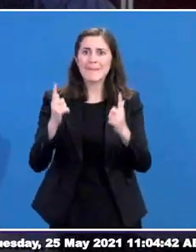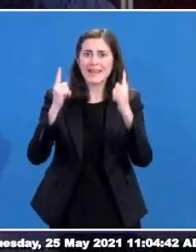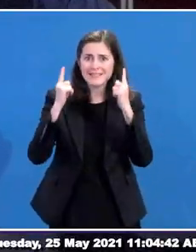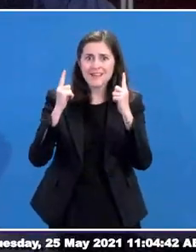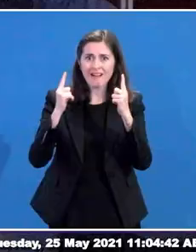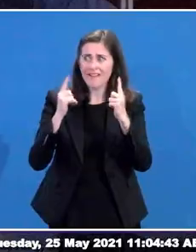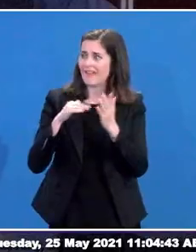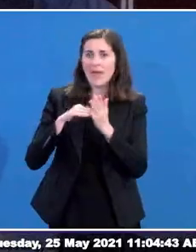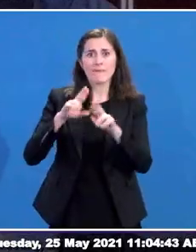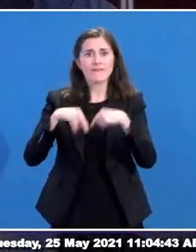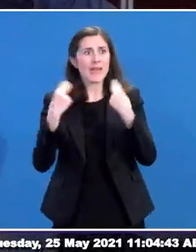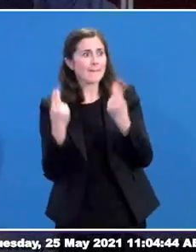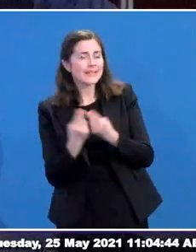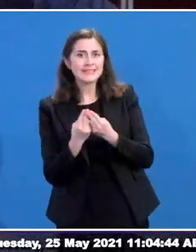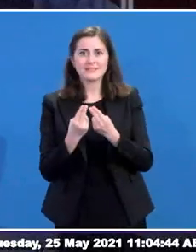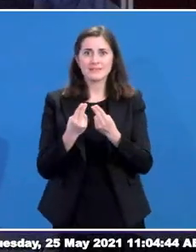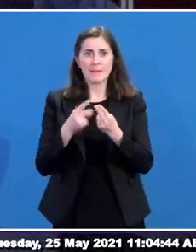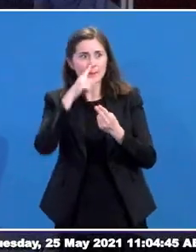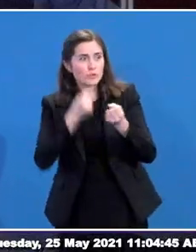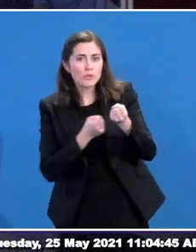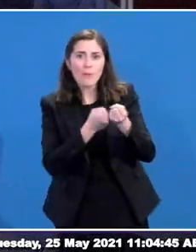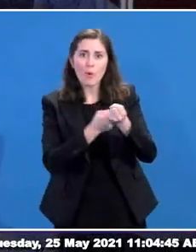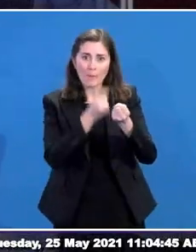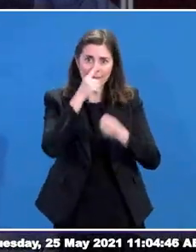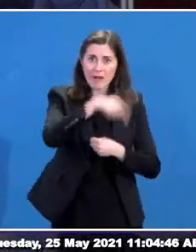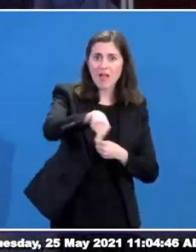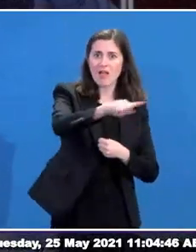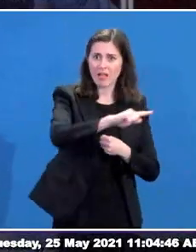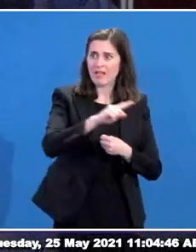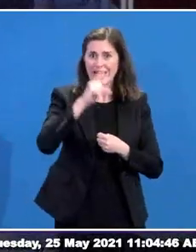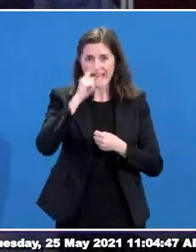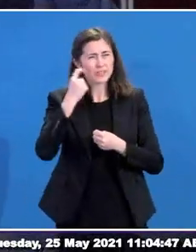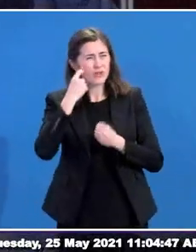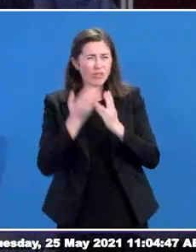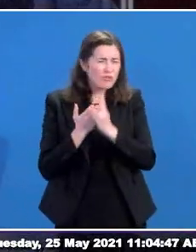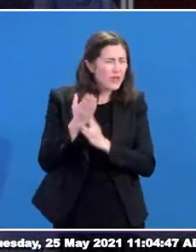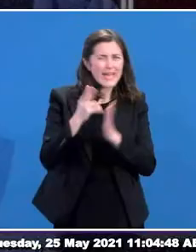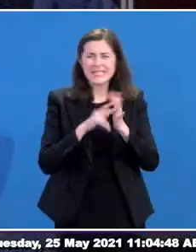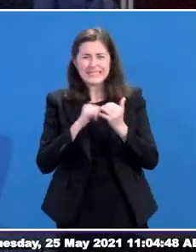the NDIS system and the engagement with service providers, in the absence of having